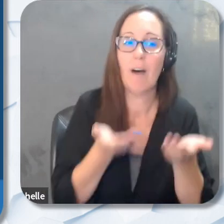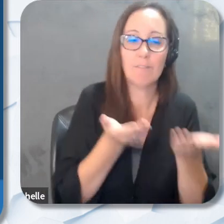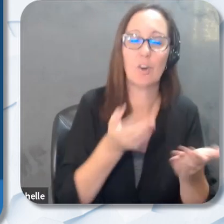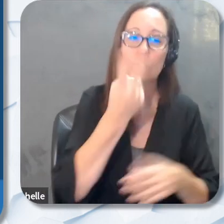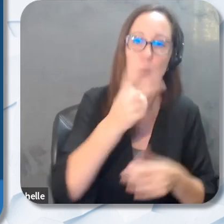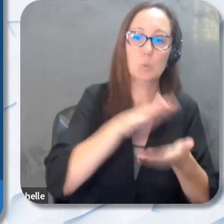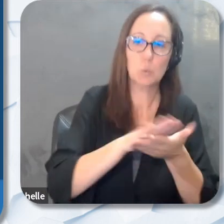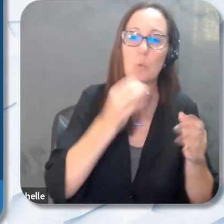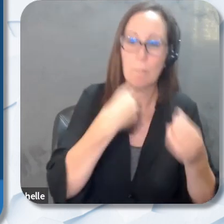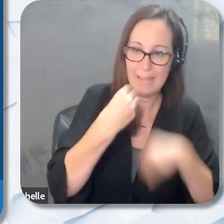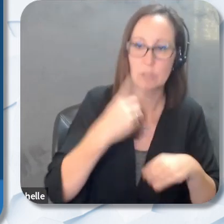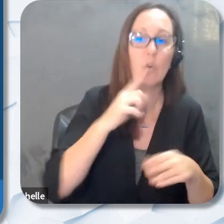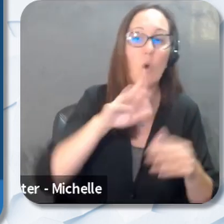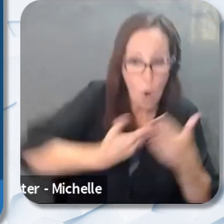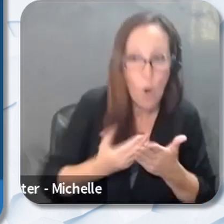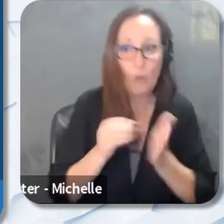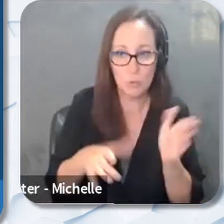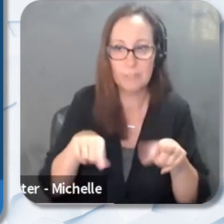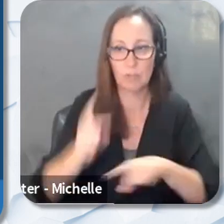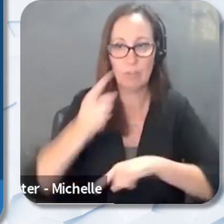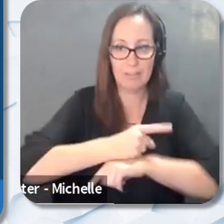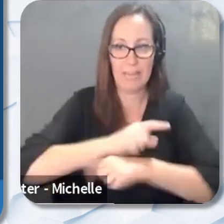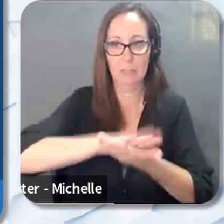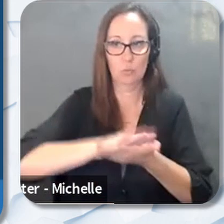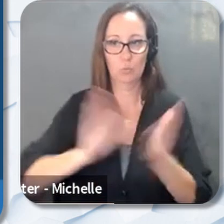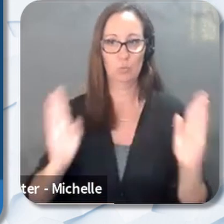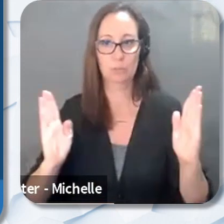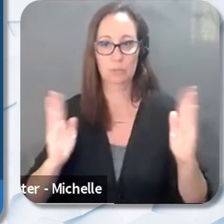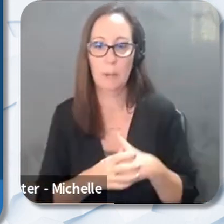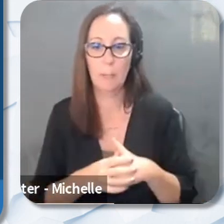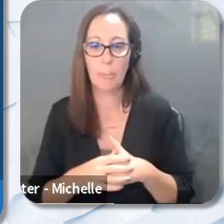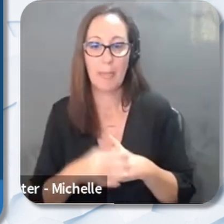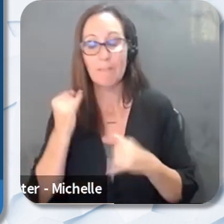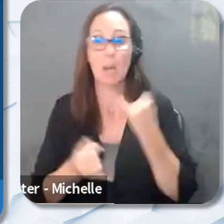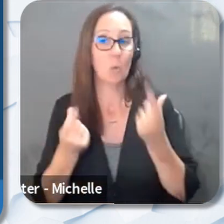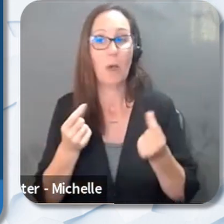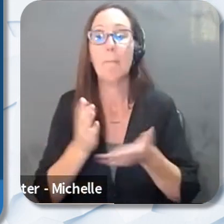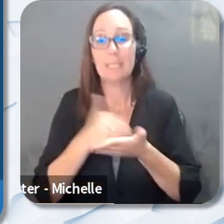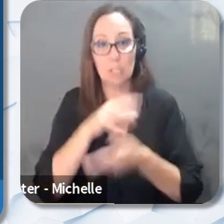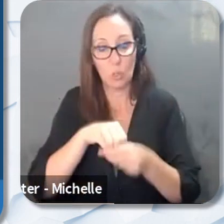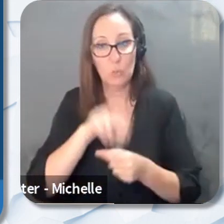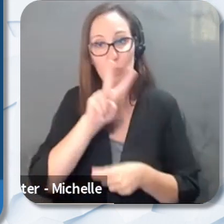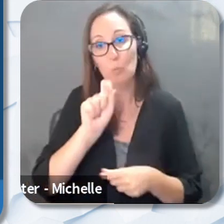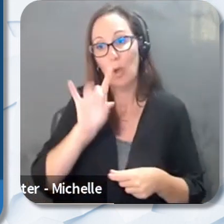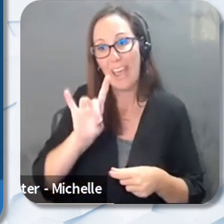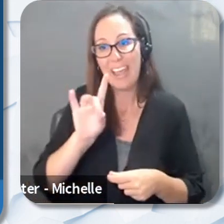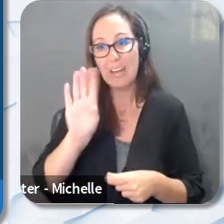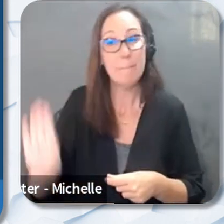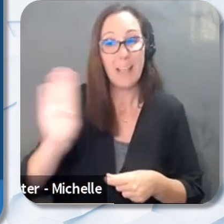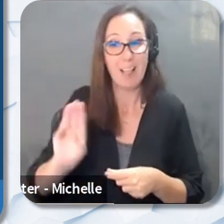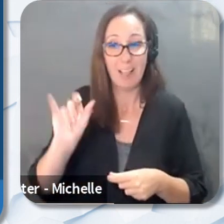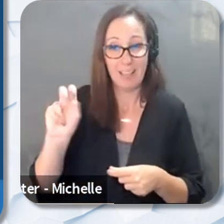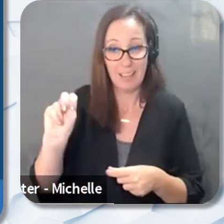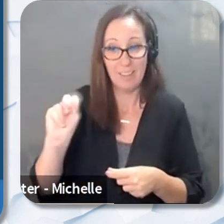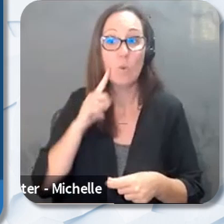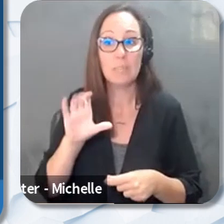school day to all students. And finally, the budget includes 2.8 billion for cbe to